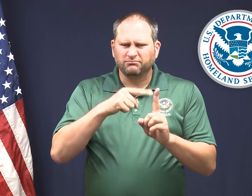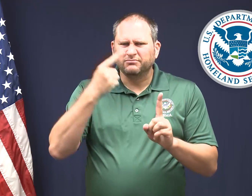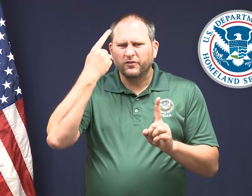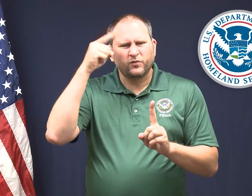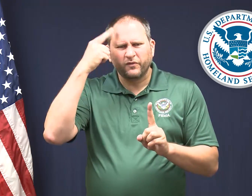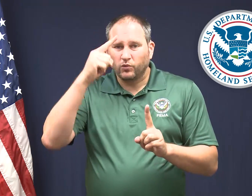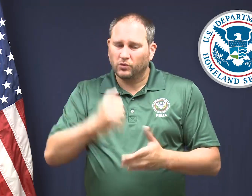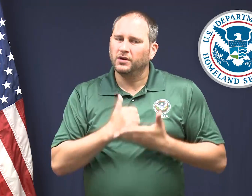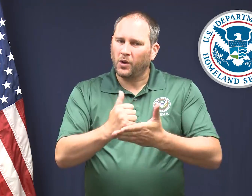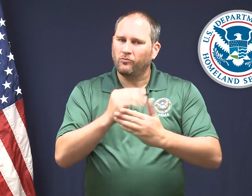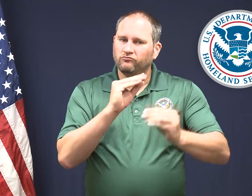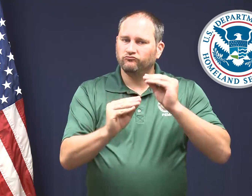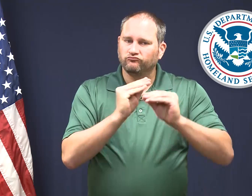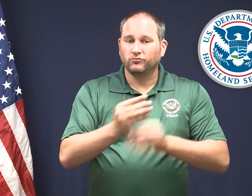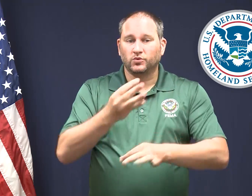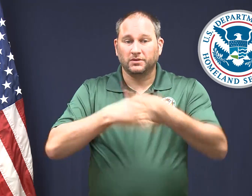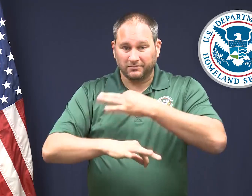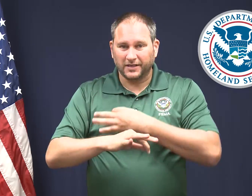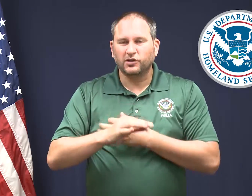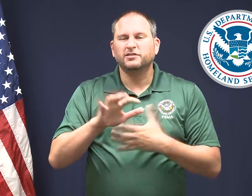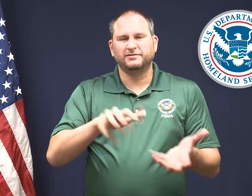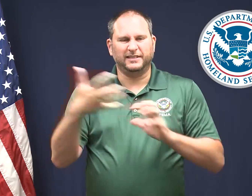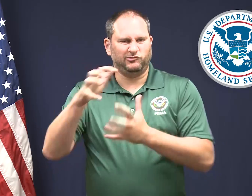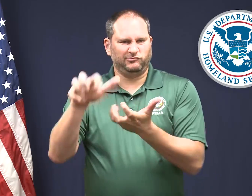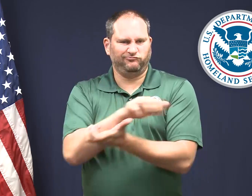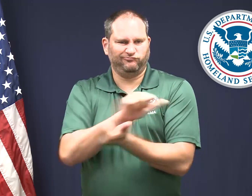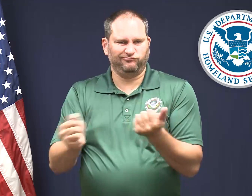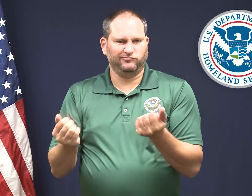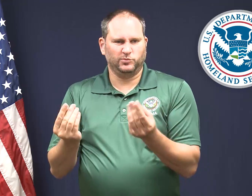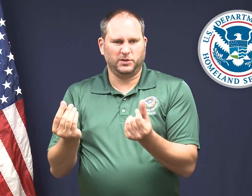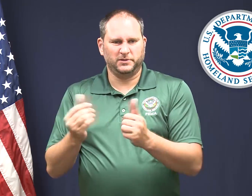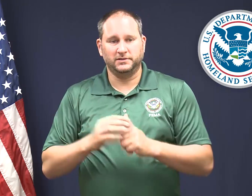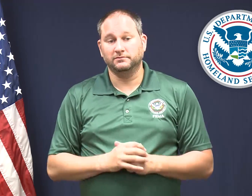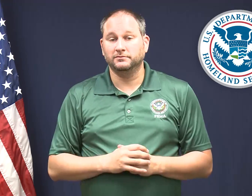to repair or replace disaster damaged private property.